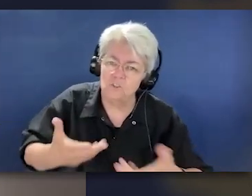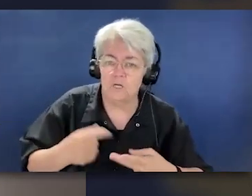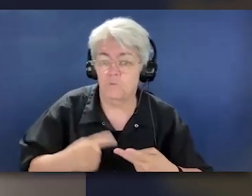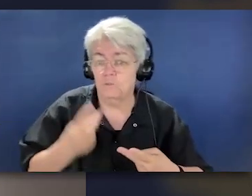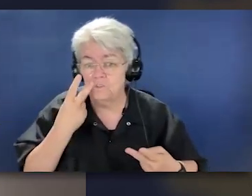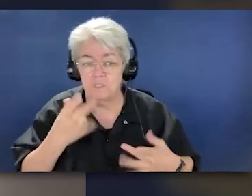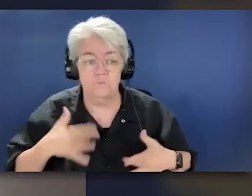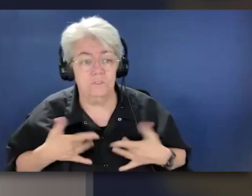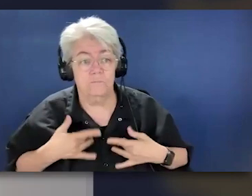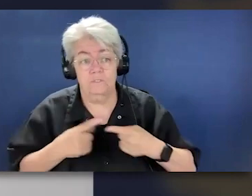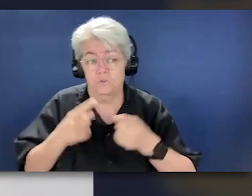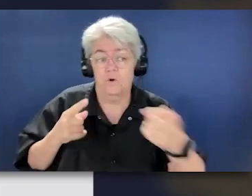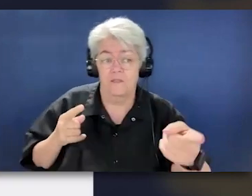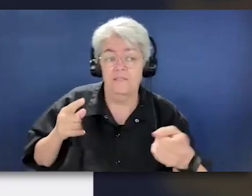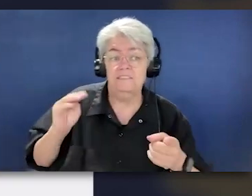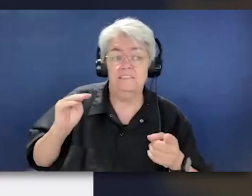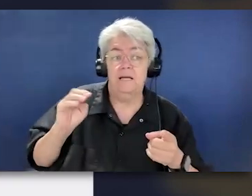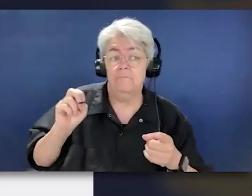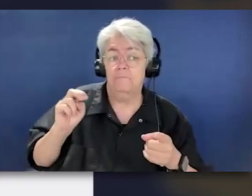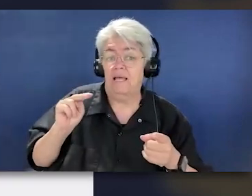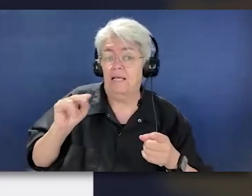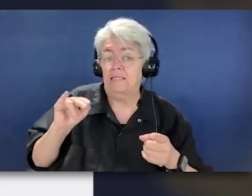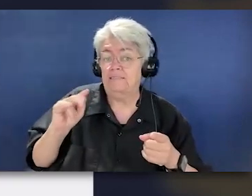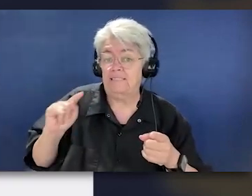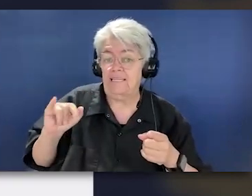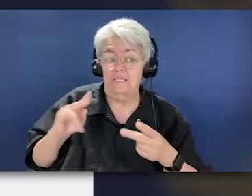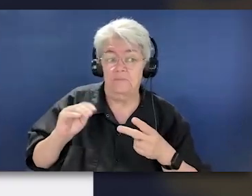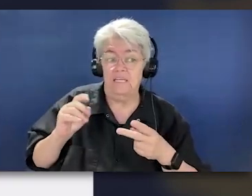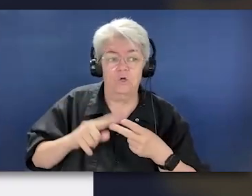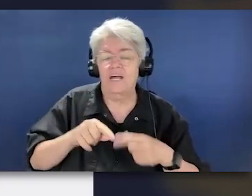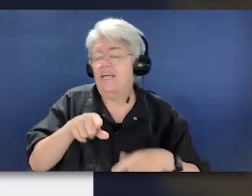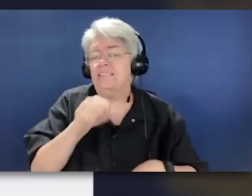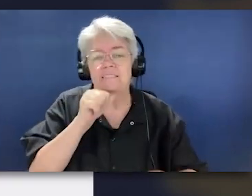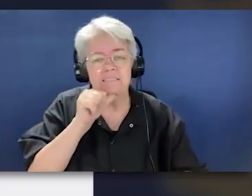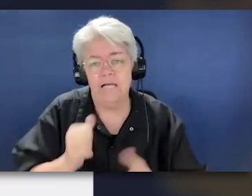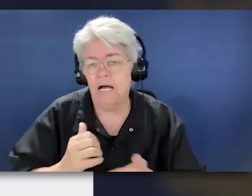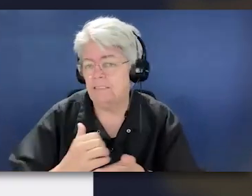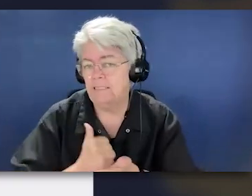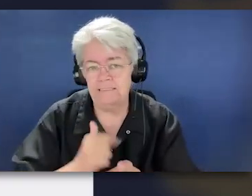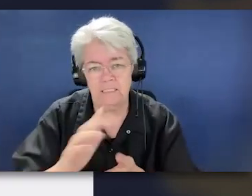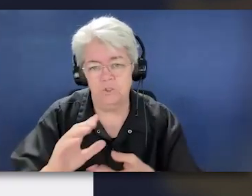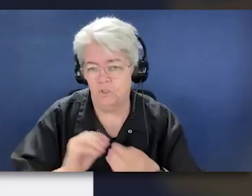This is MentiMeter. It is not collecting your personal data. This is my MentiMeter account,